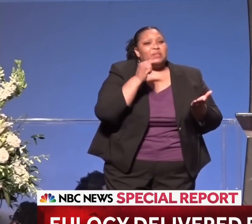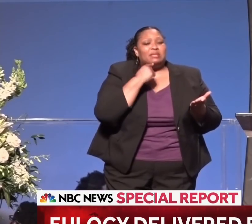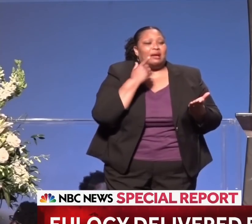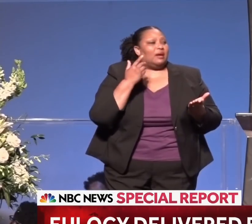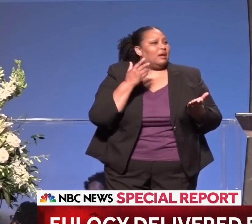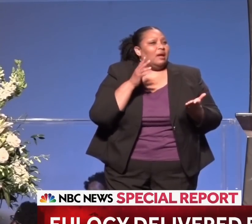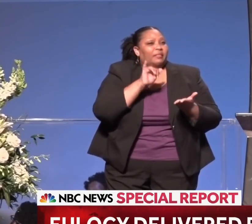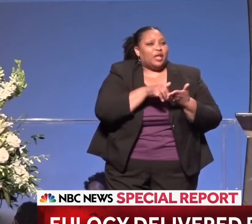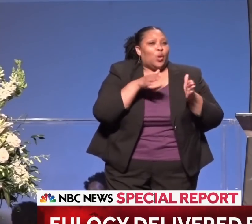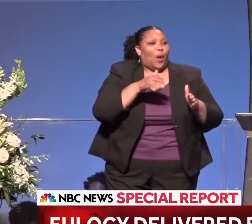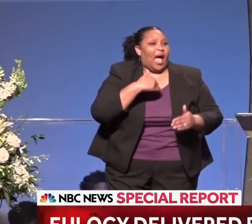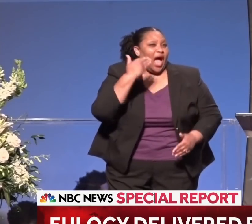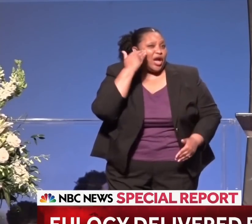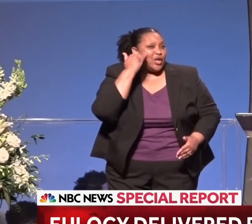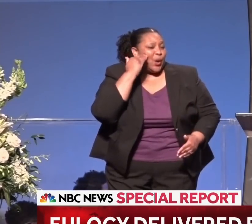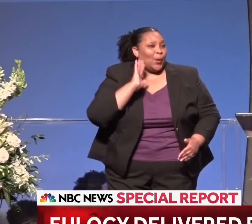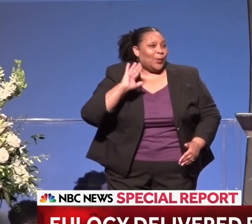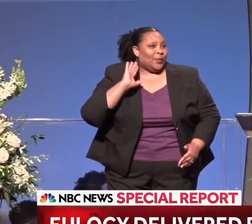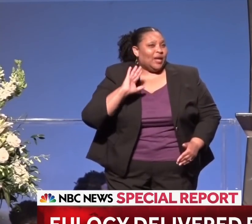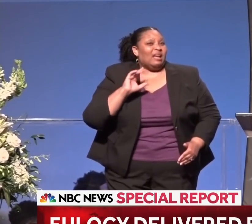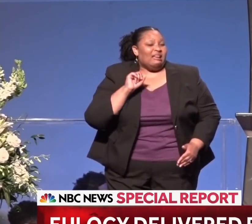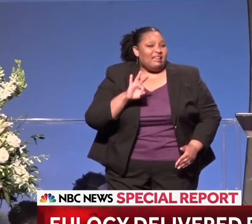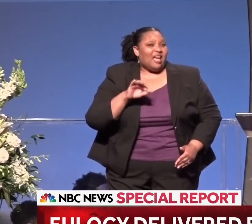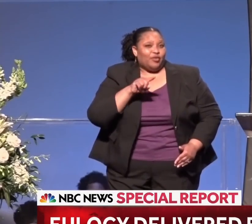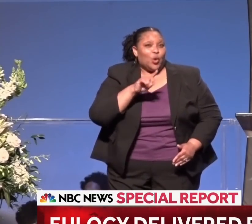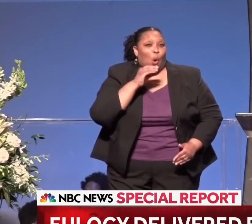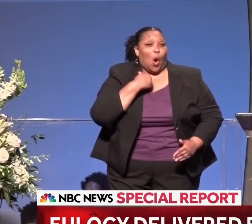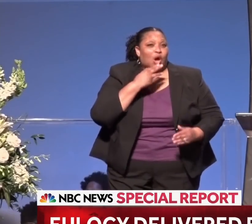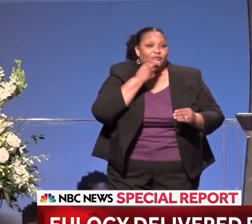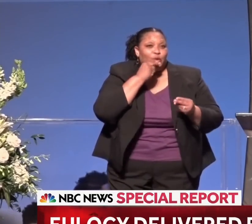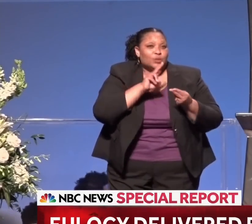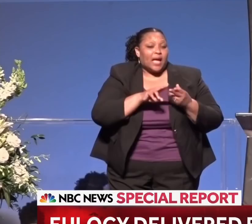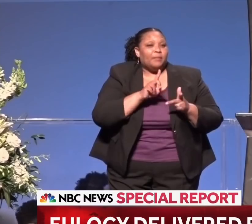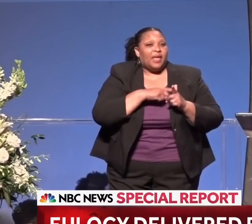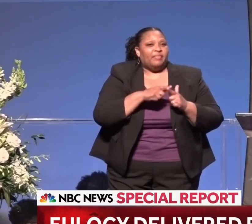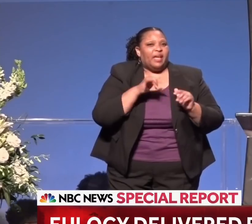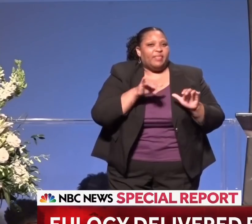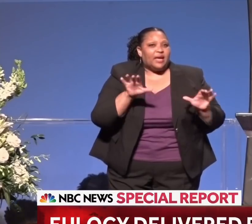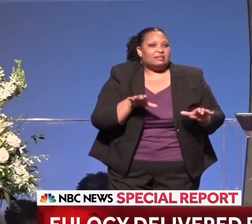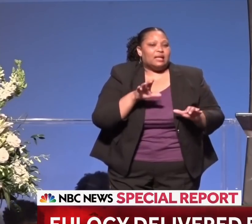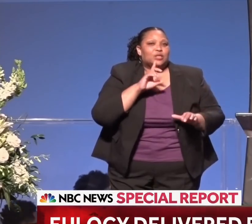I USED TO GO AND SHOP WITH THE FOOD STAMPS, LOT OF FOLKS SAY